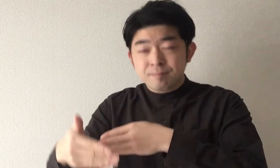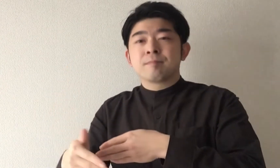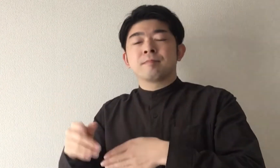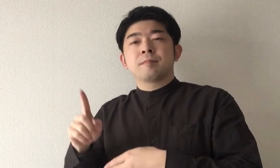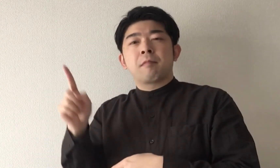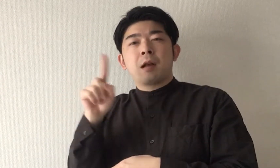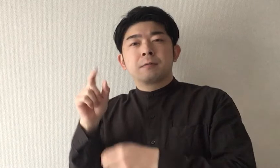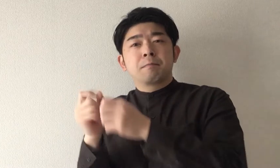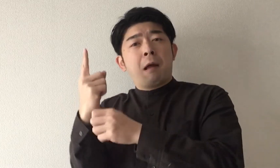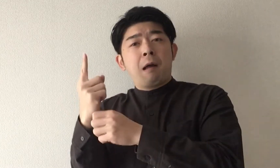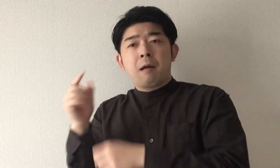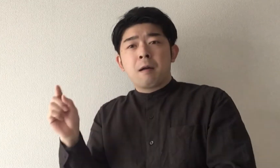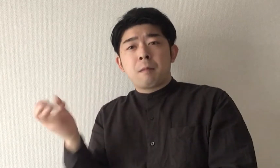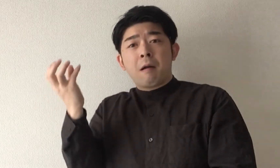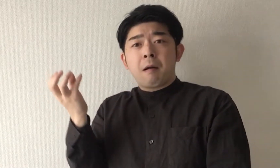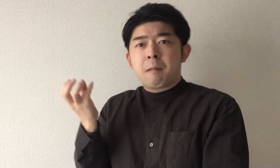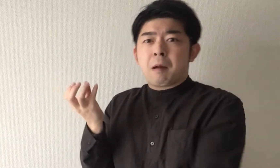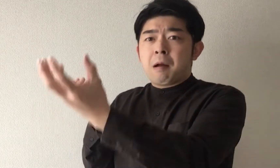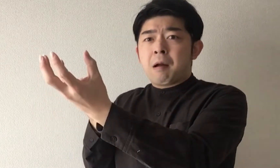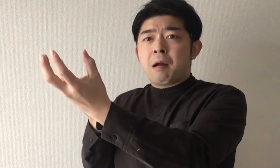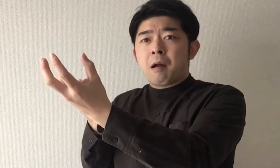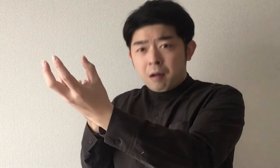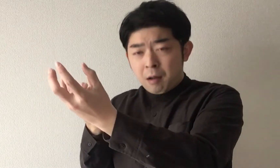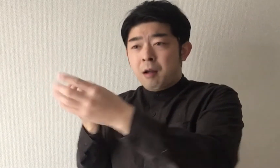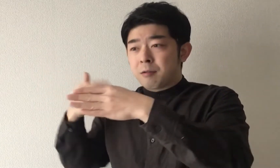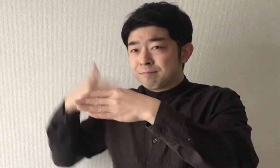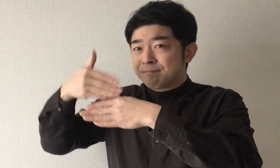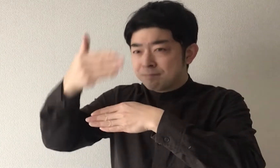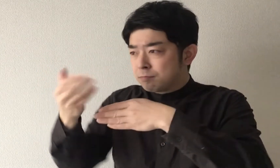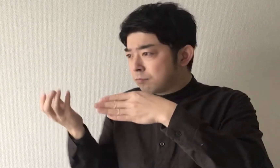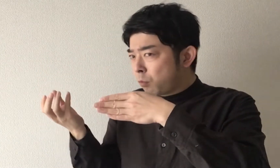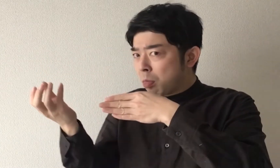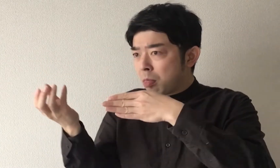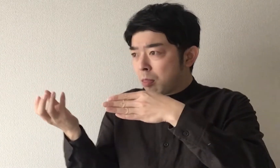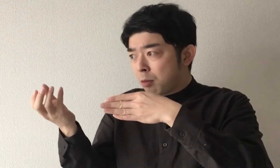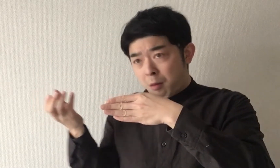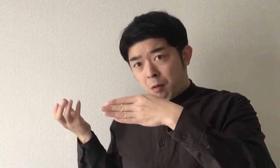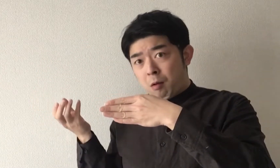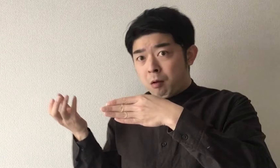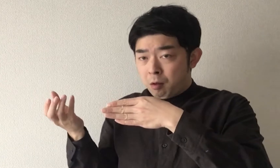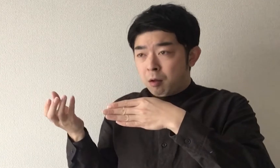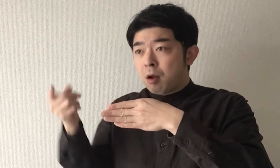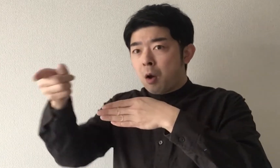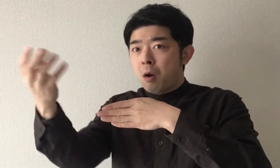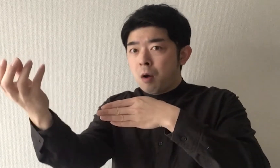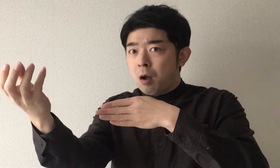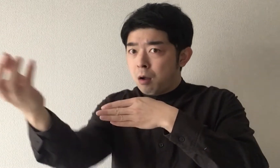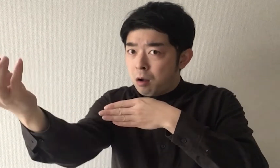it leads to distinguish between earlier and later for multiple events.